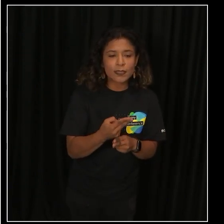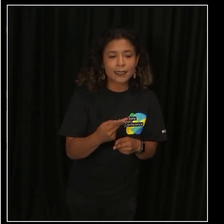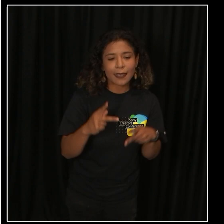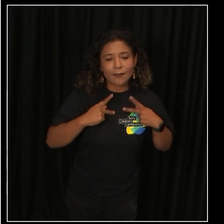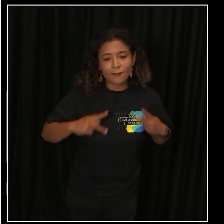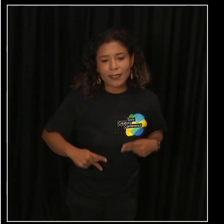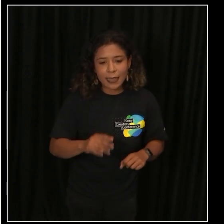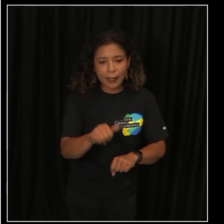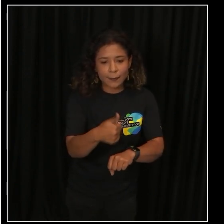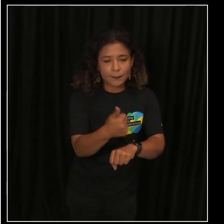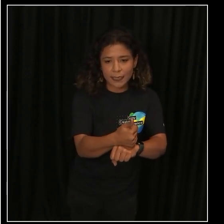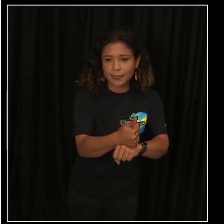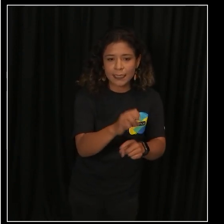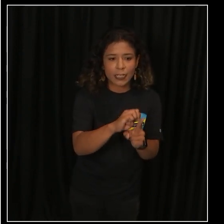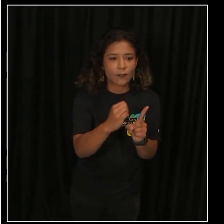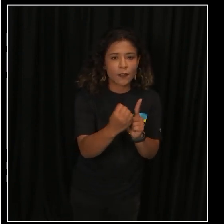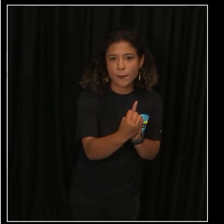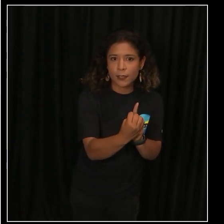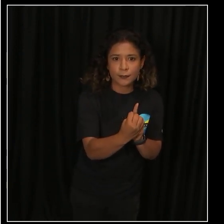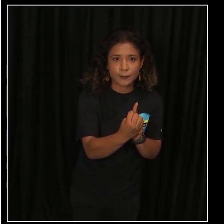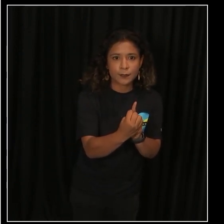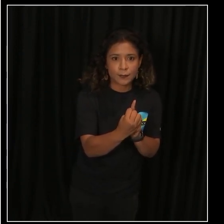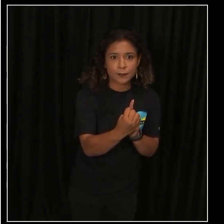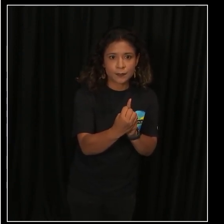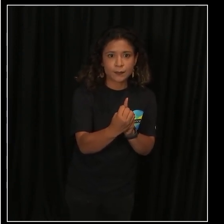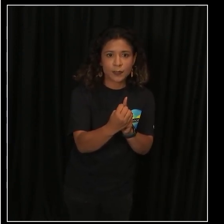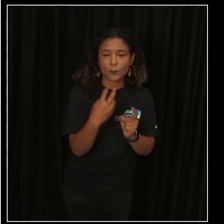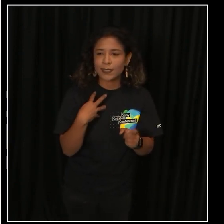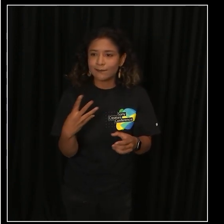with Disney BRDF and the integrated IBL.